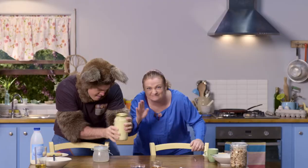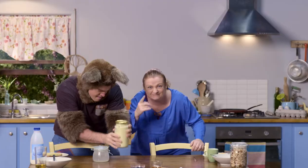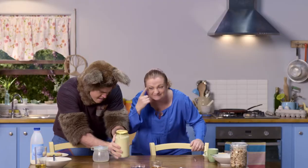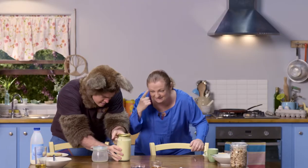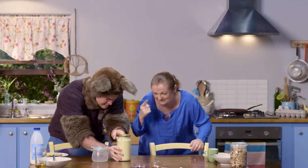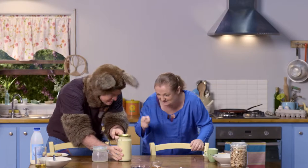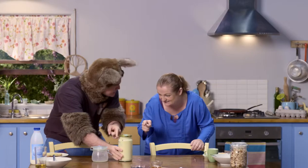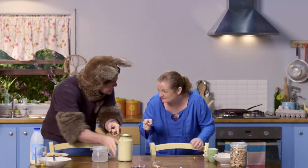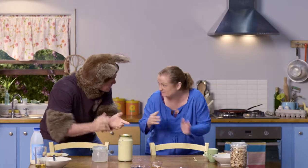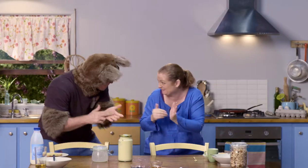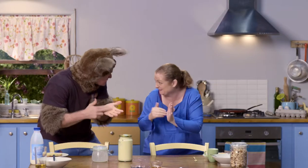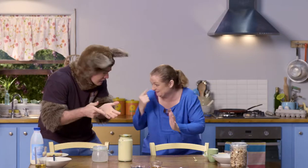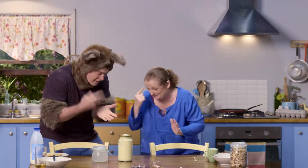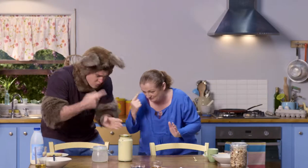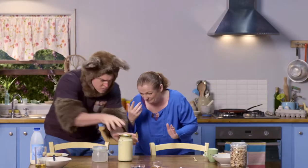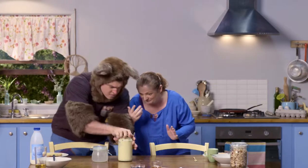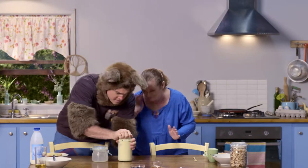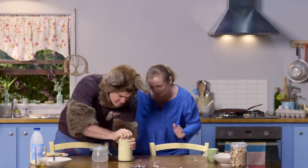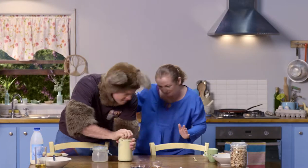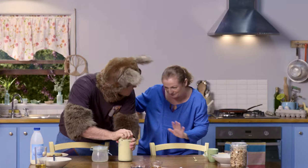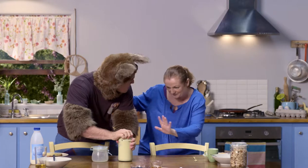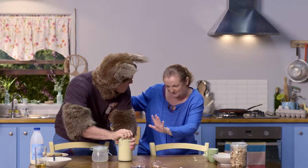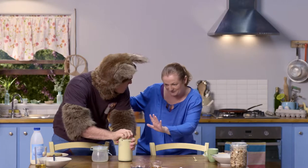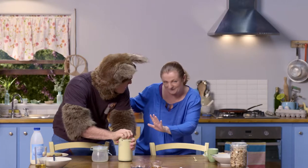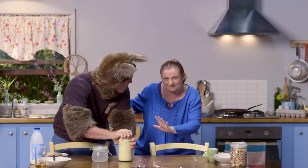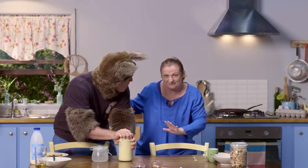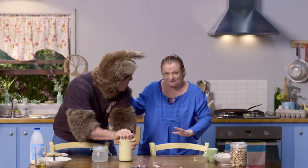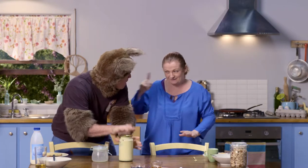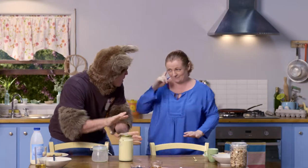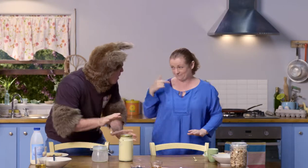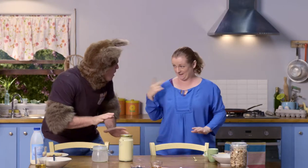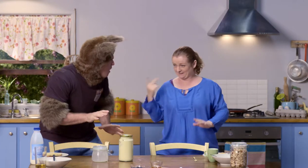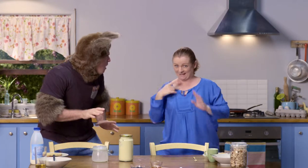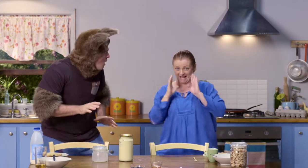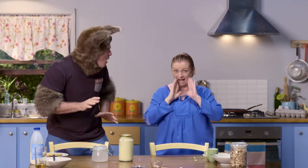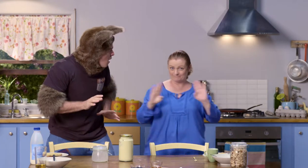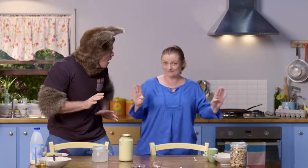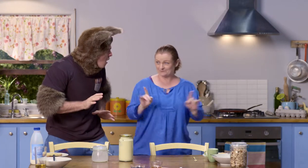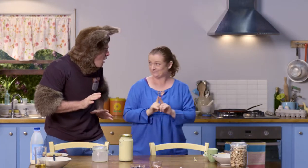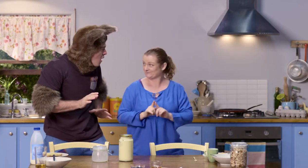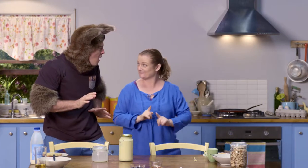Possum, do you think it's butter? Let's have look. Hang on. Are we amazing people?